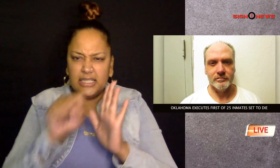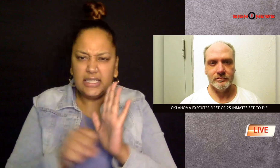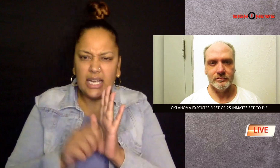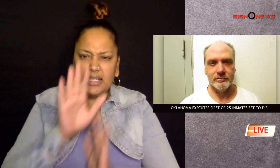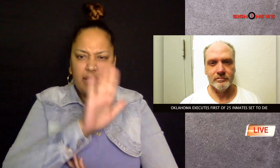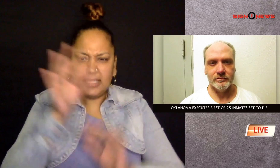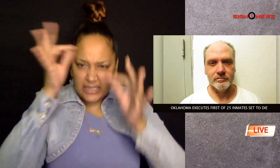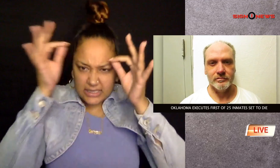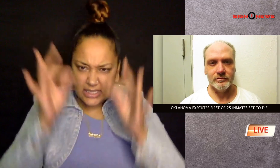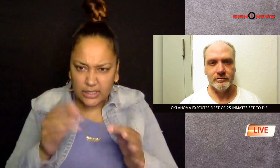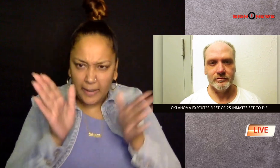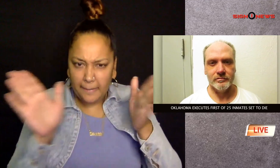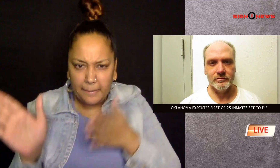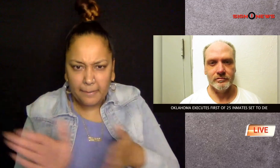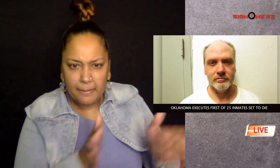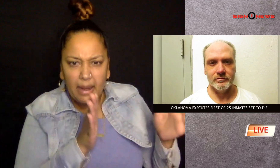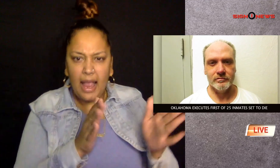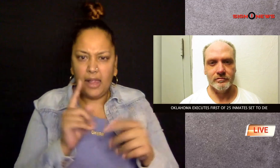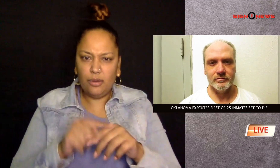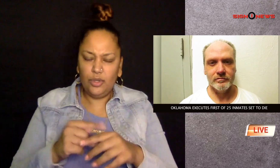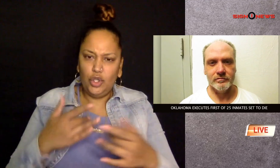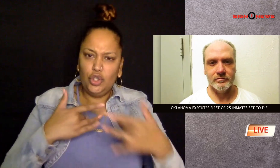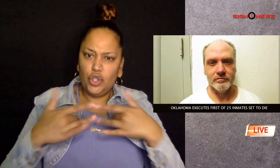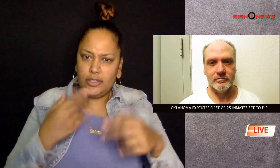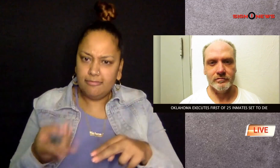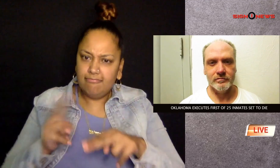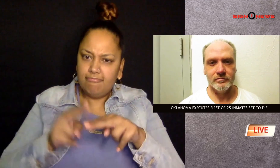opponents have been critical of the state's inmate execution plan